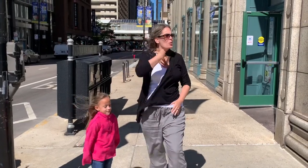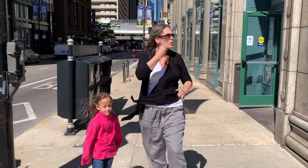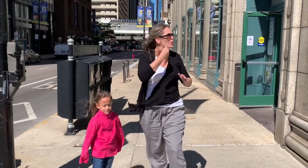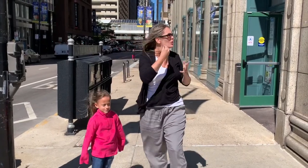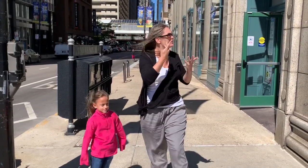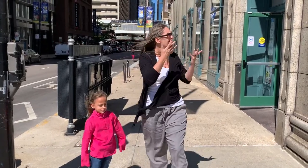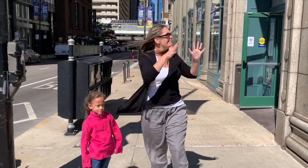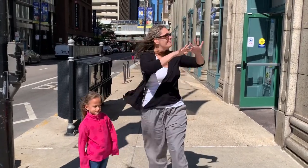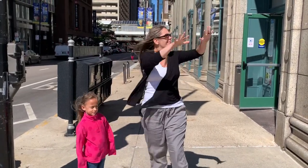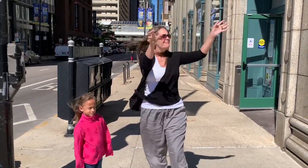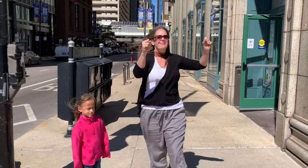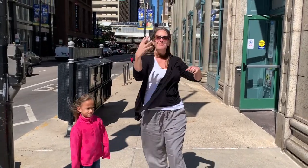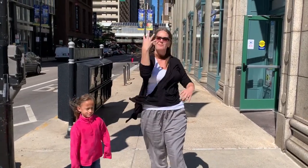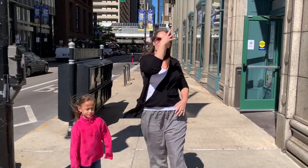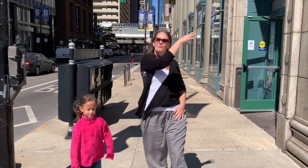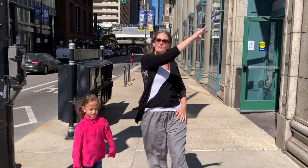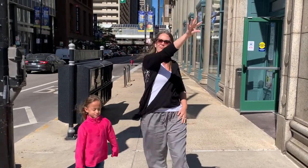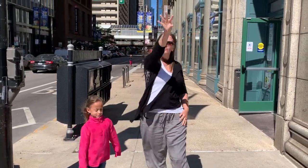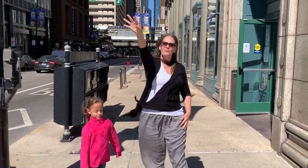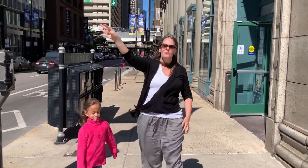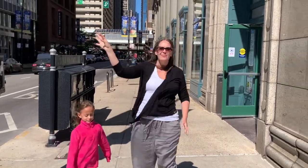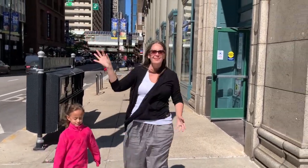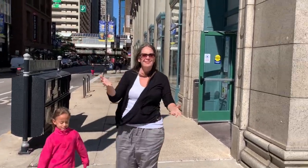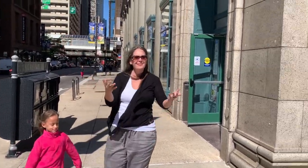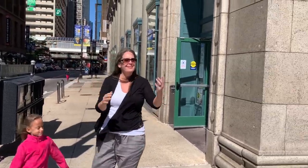Beautiful and look around!